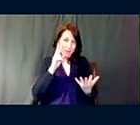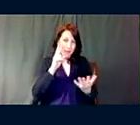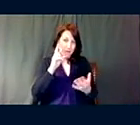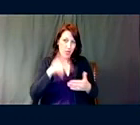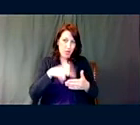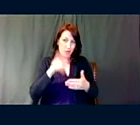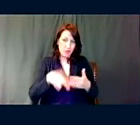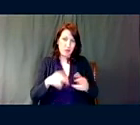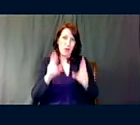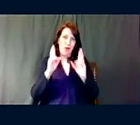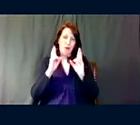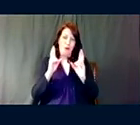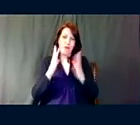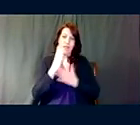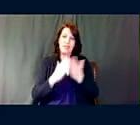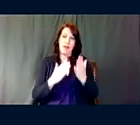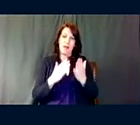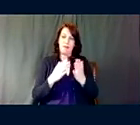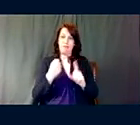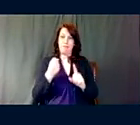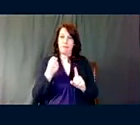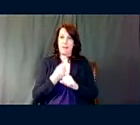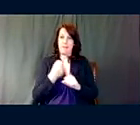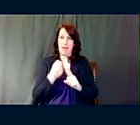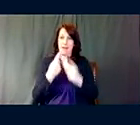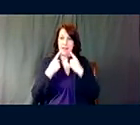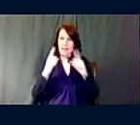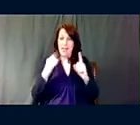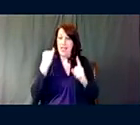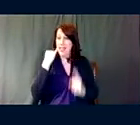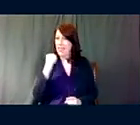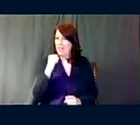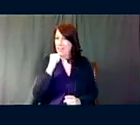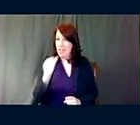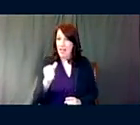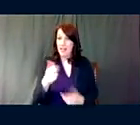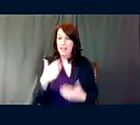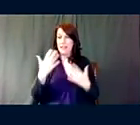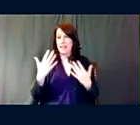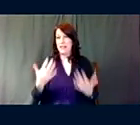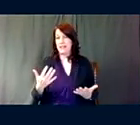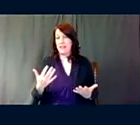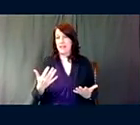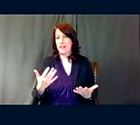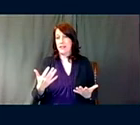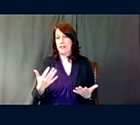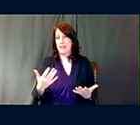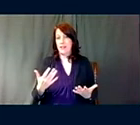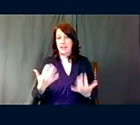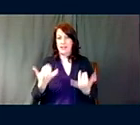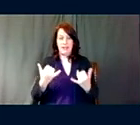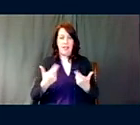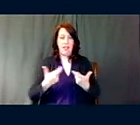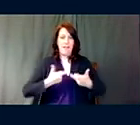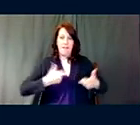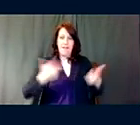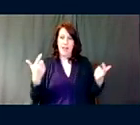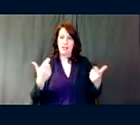ONCE, STAY TUNED FOR RESULTS BUT HOPEFULLY IT WILL HAVE SOME EFFECT AND IF IT DOESN'T THIS IS